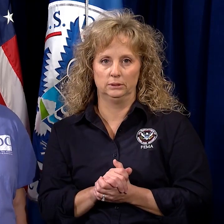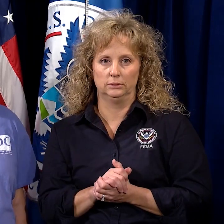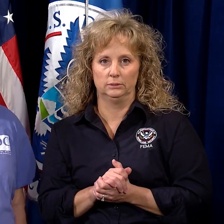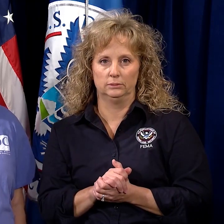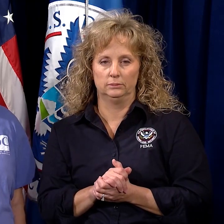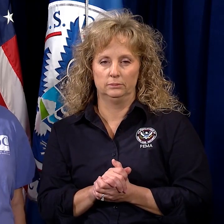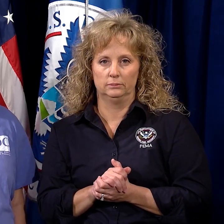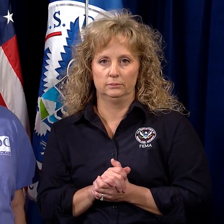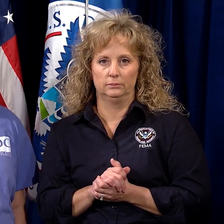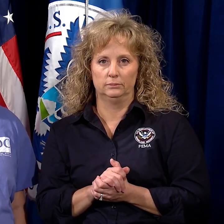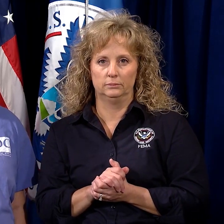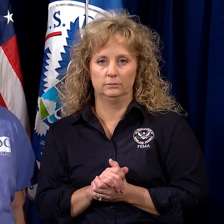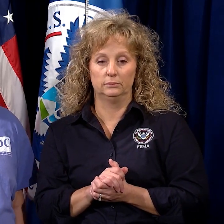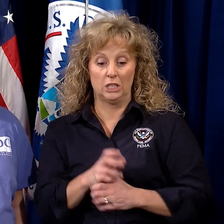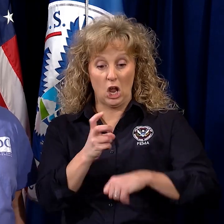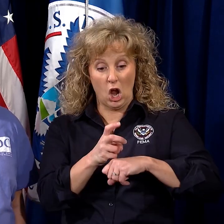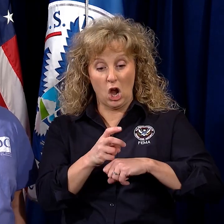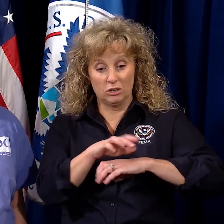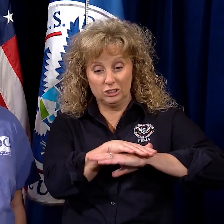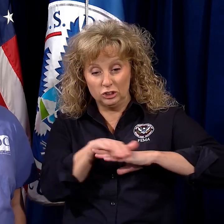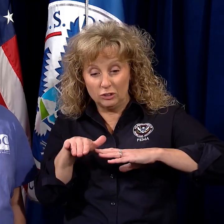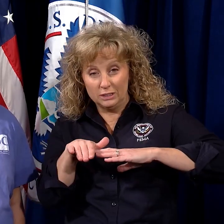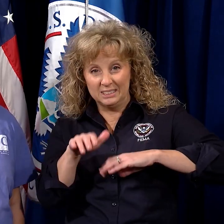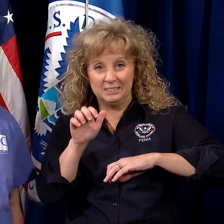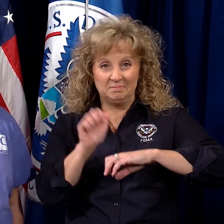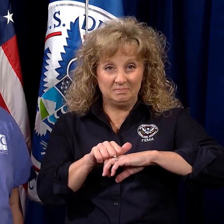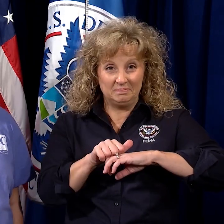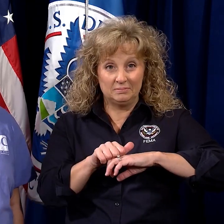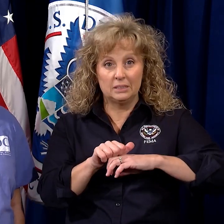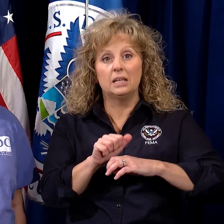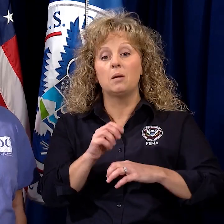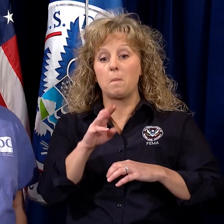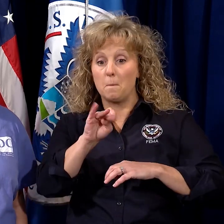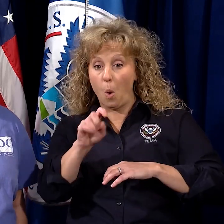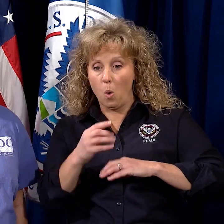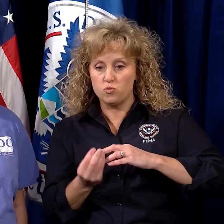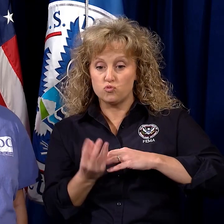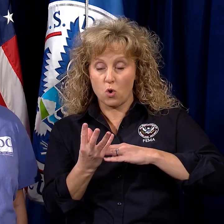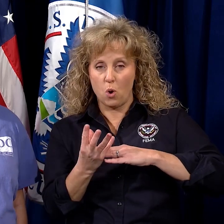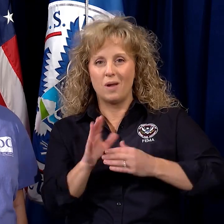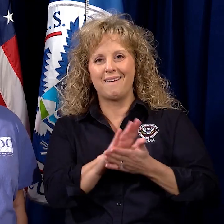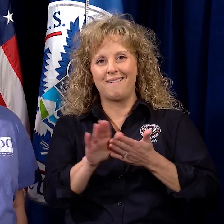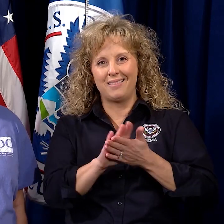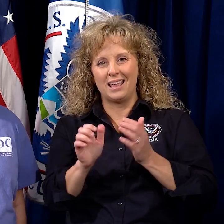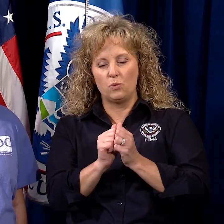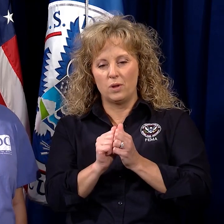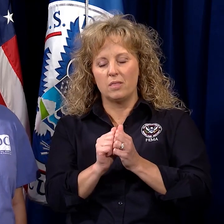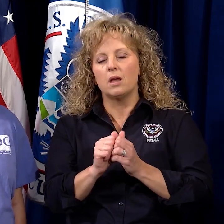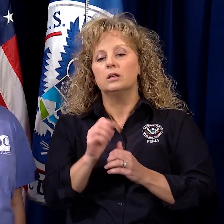If mold grows on hard surfaces, clean with commercial products, soap and water,